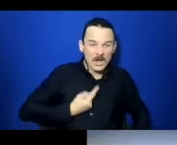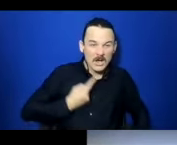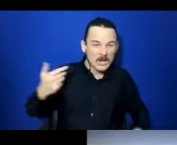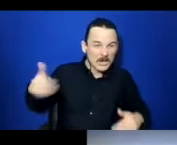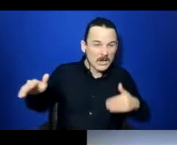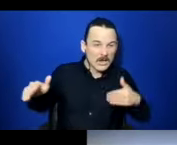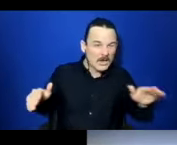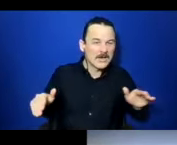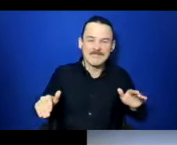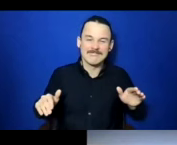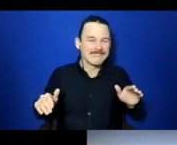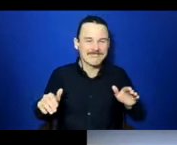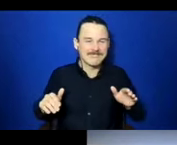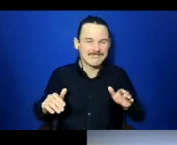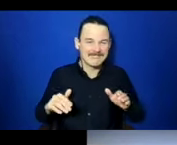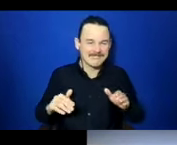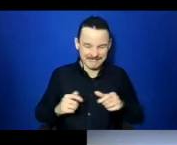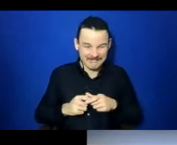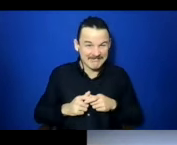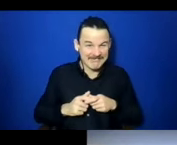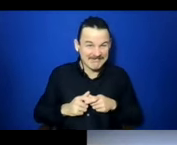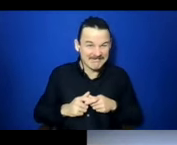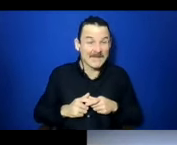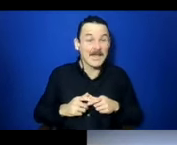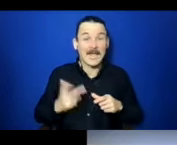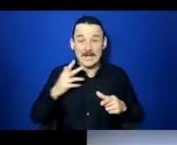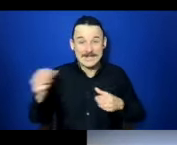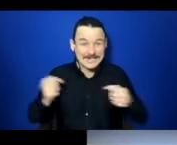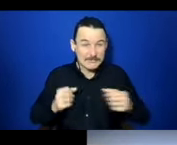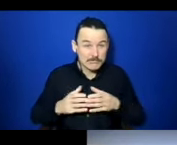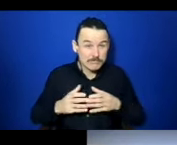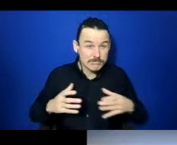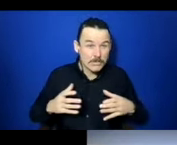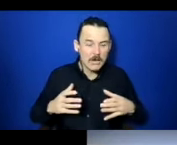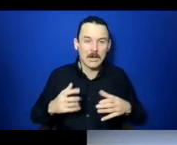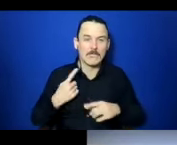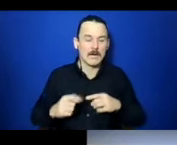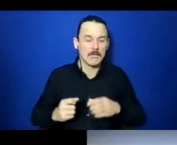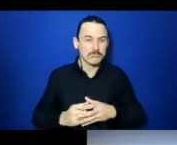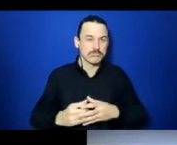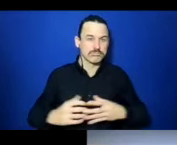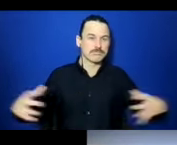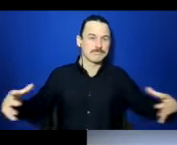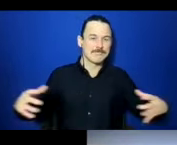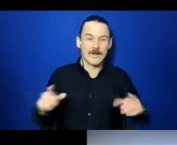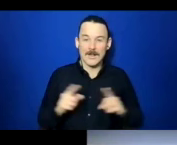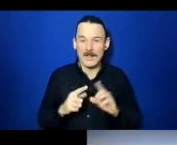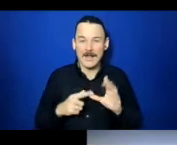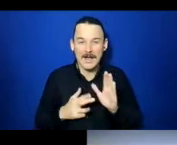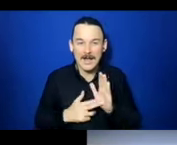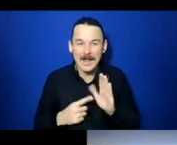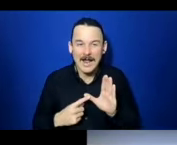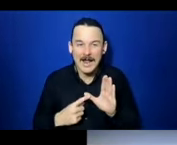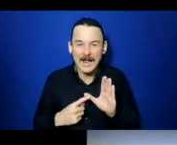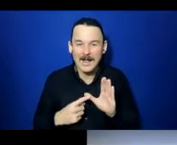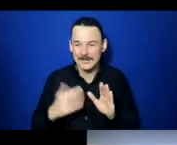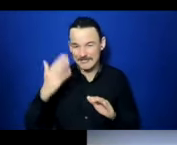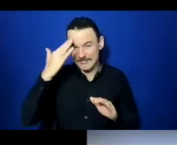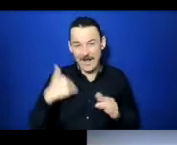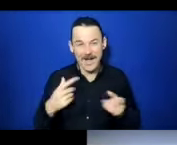and not because as Anna reminded us don't don't solve small problems, solve big problems